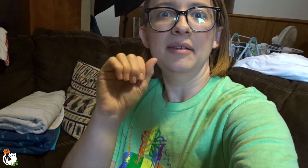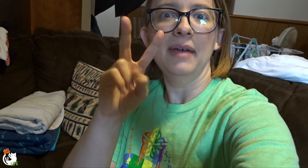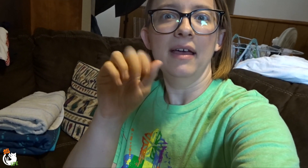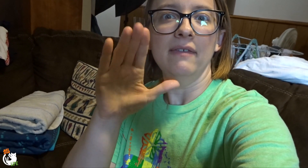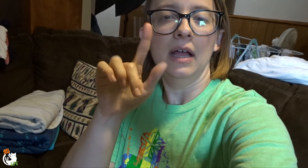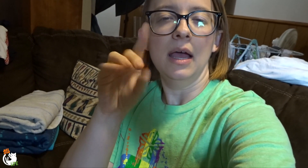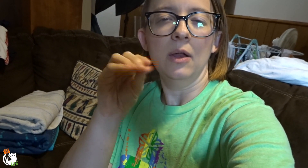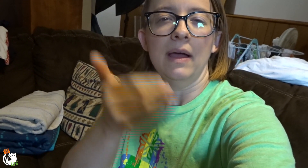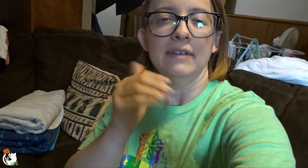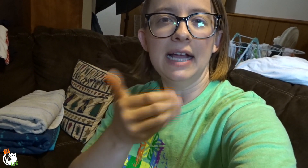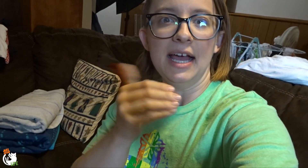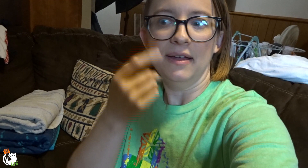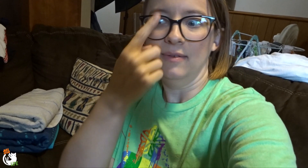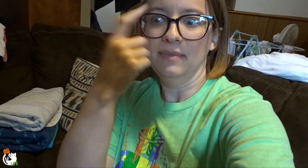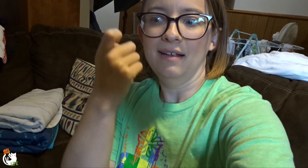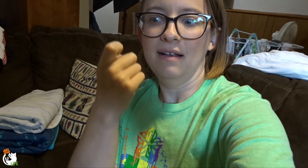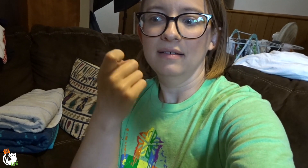for giving him some avocado.